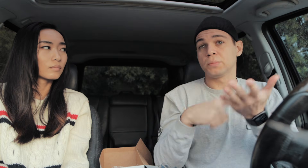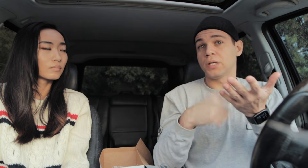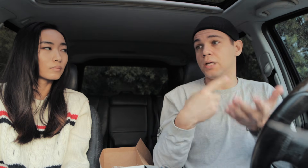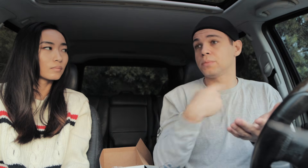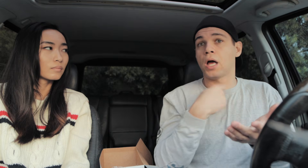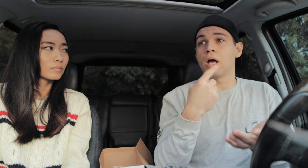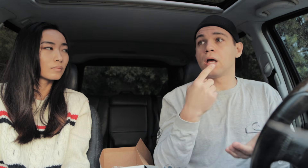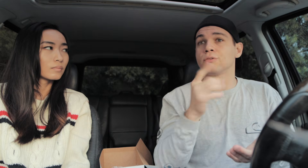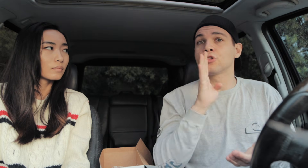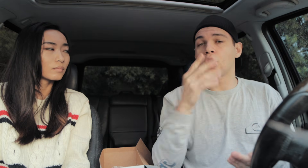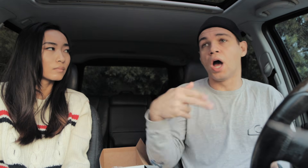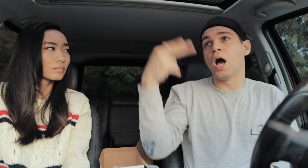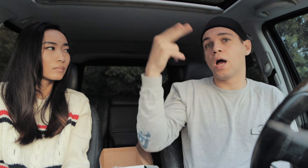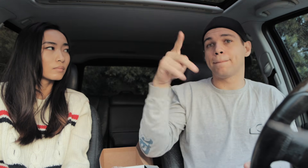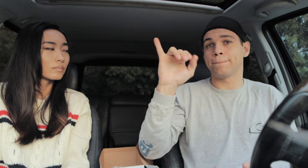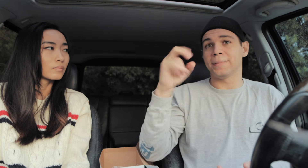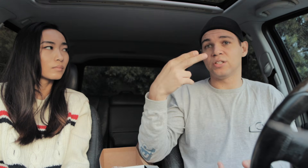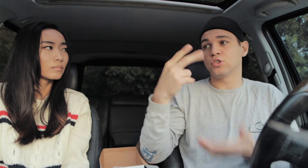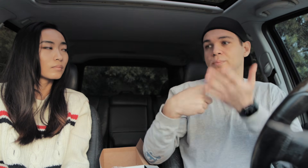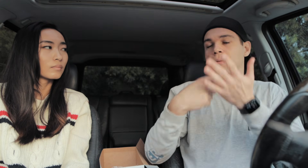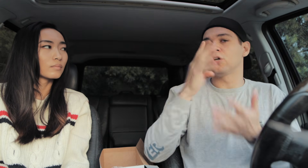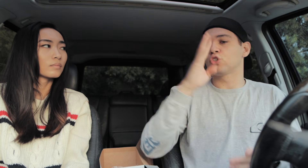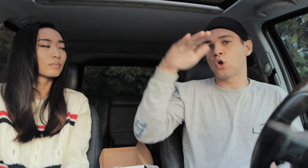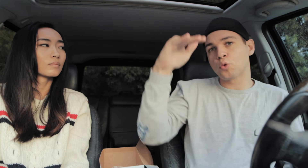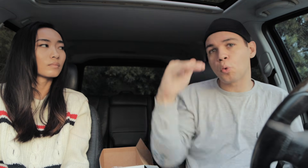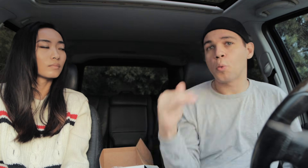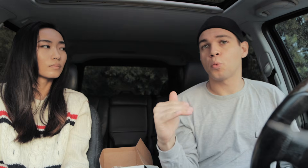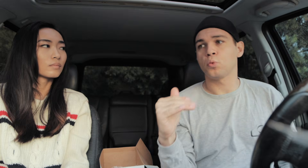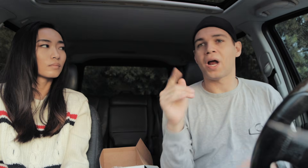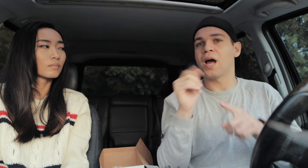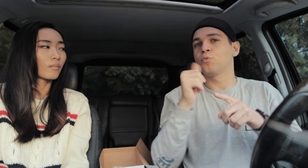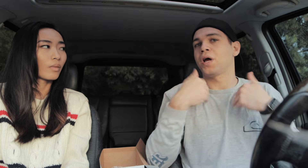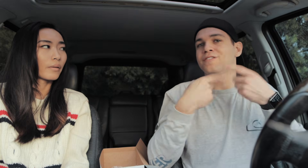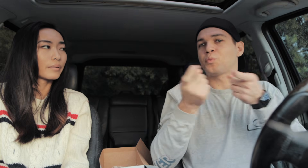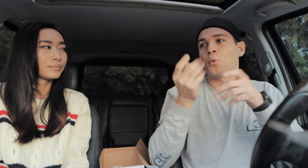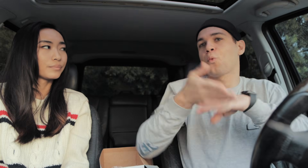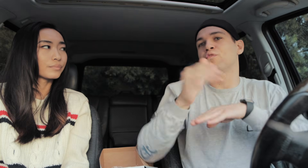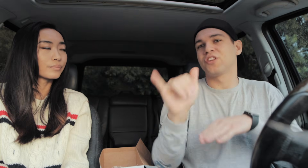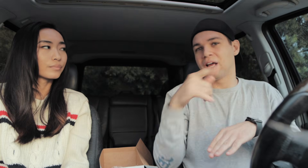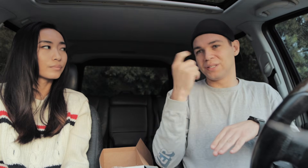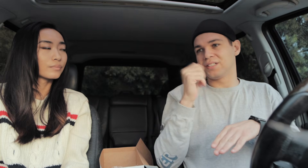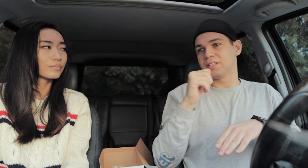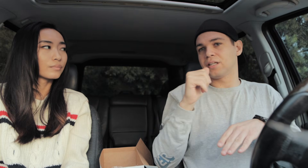sometime I talk high pitch, sometimes I talk low pitch I don't have control over that